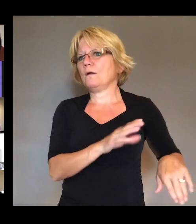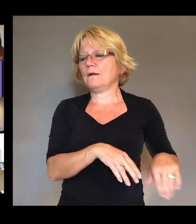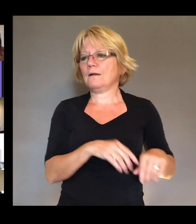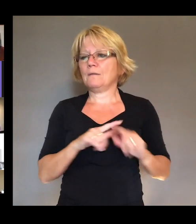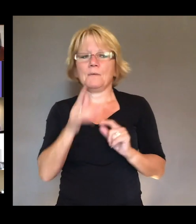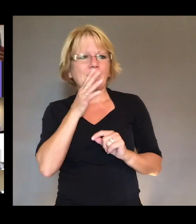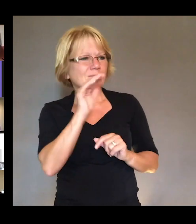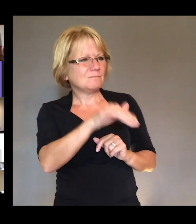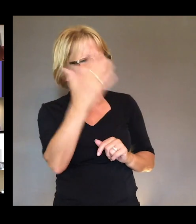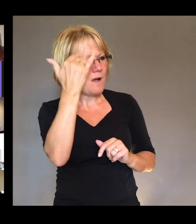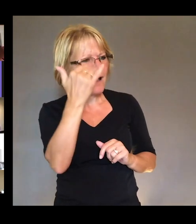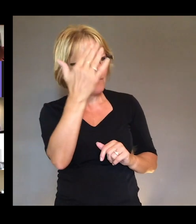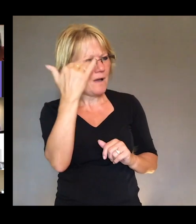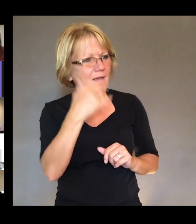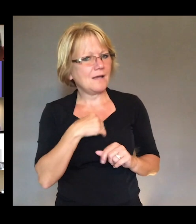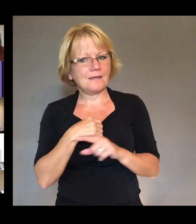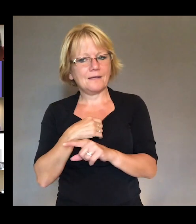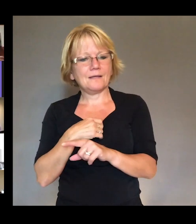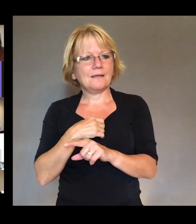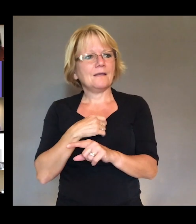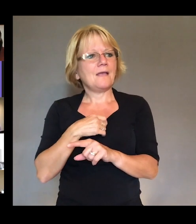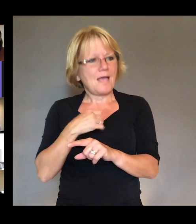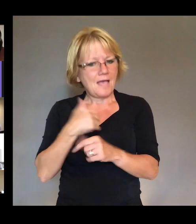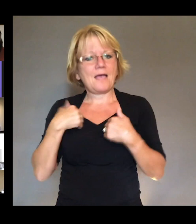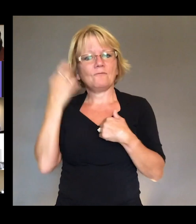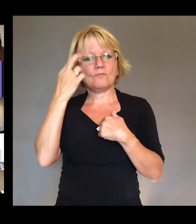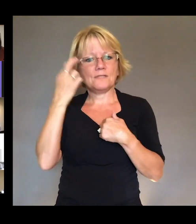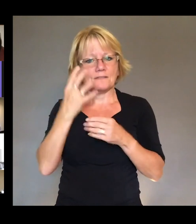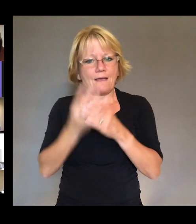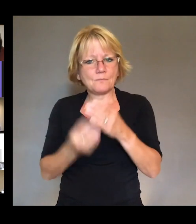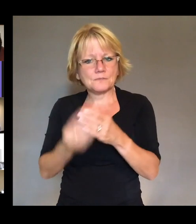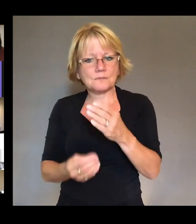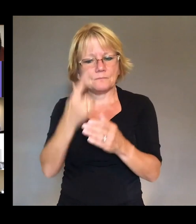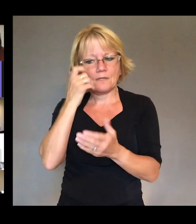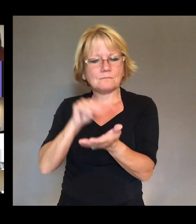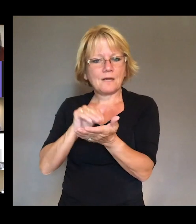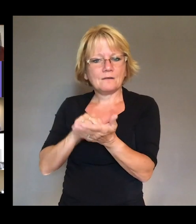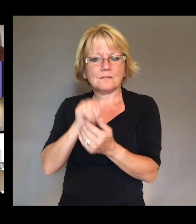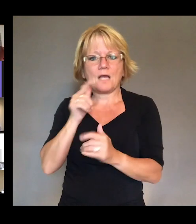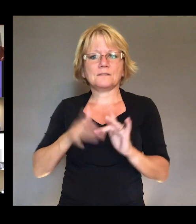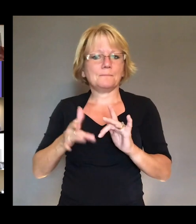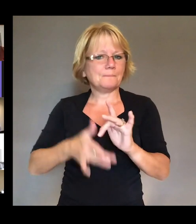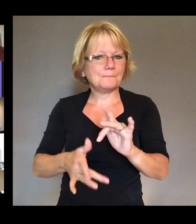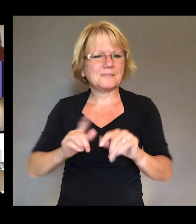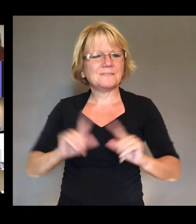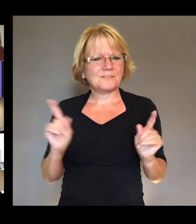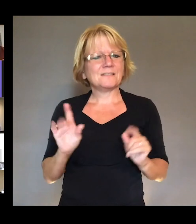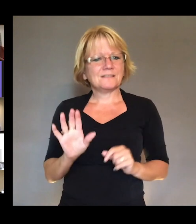and asking why, why, why, this student would have lost out on that opportunity as well. So the other piece too is